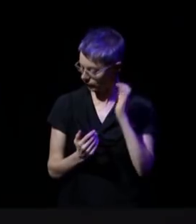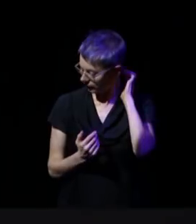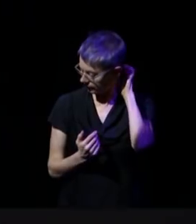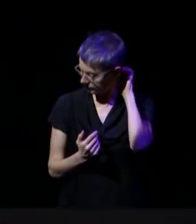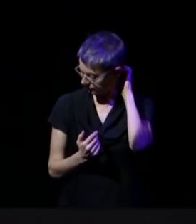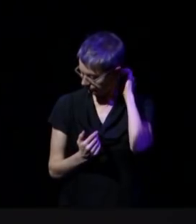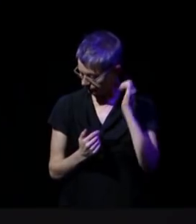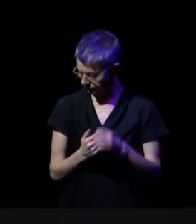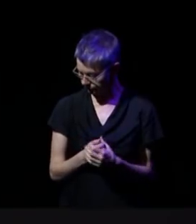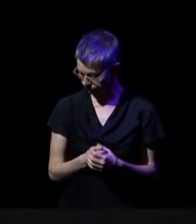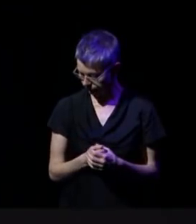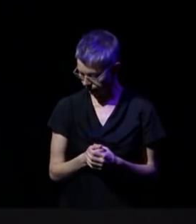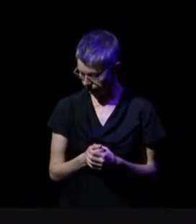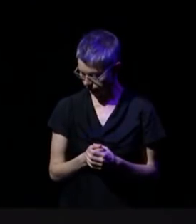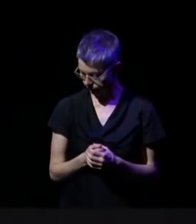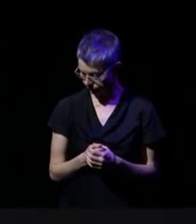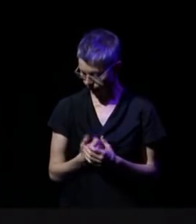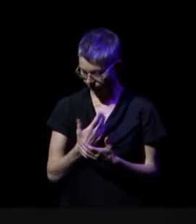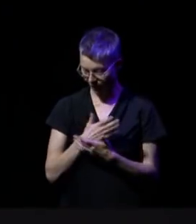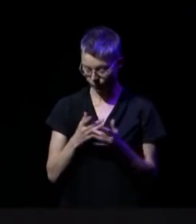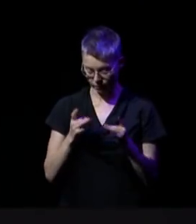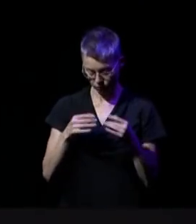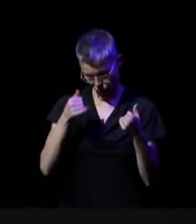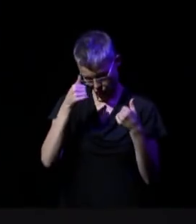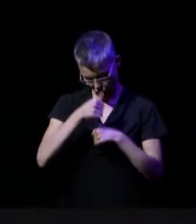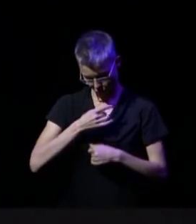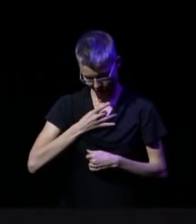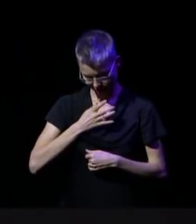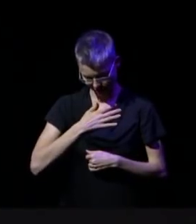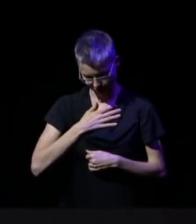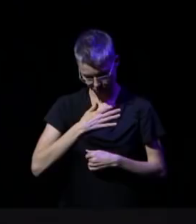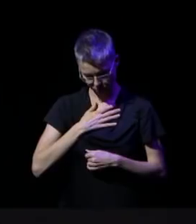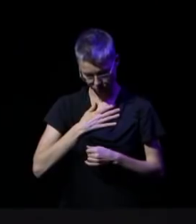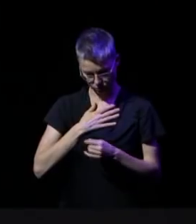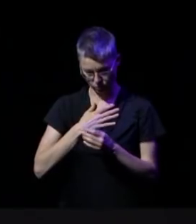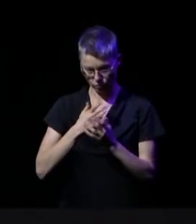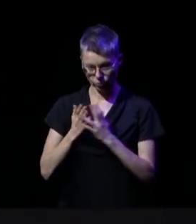to know ourselves organically through experience